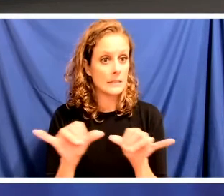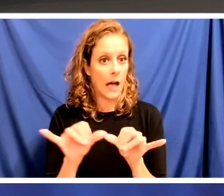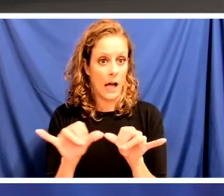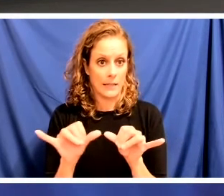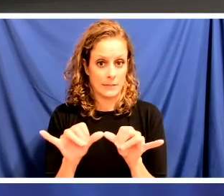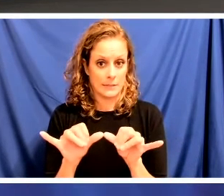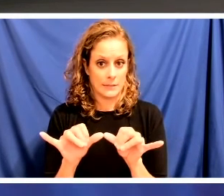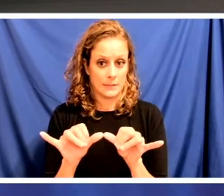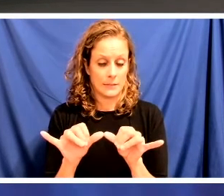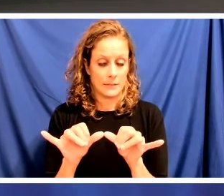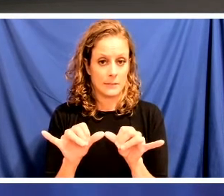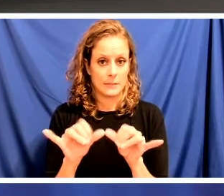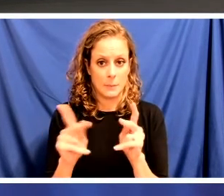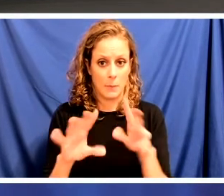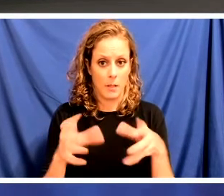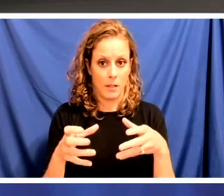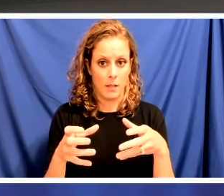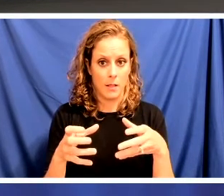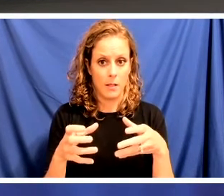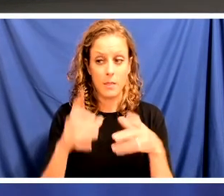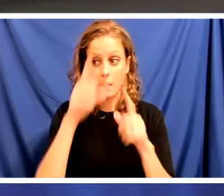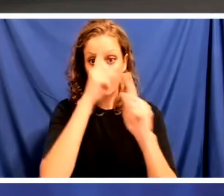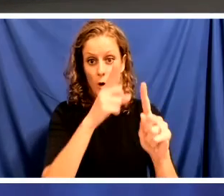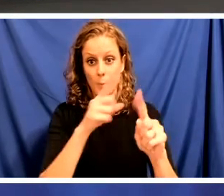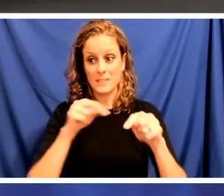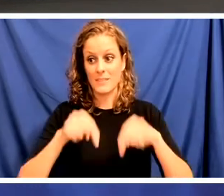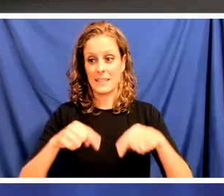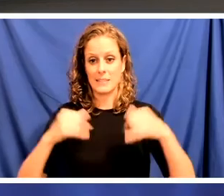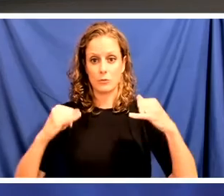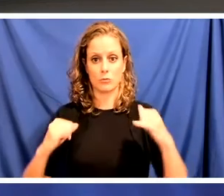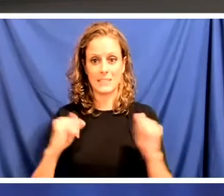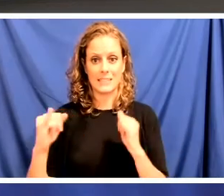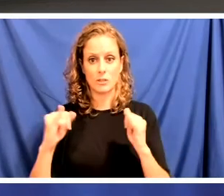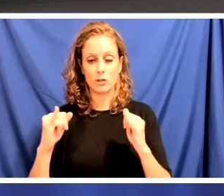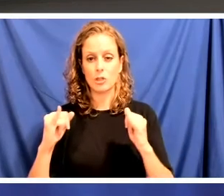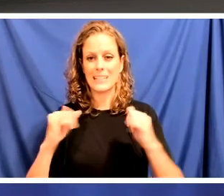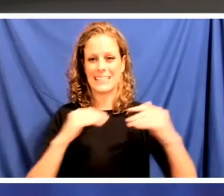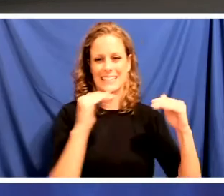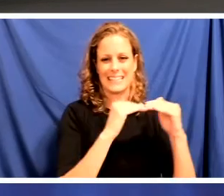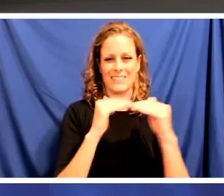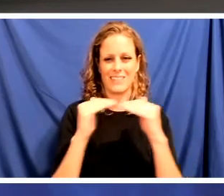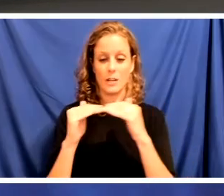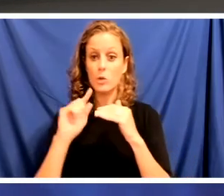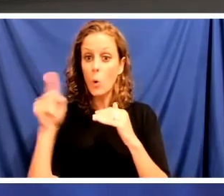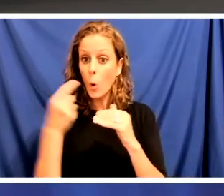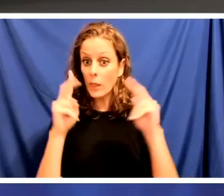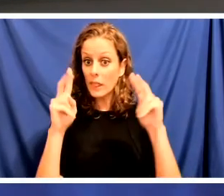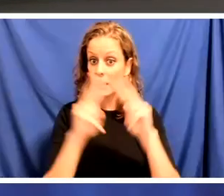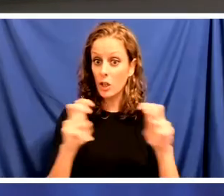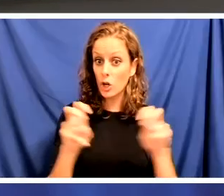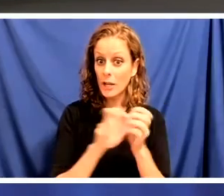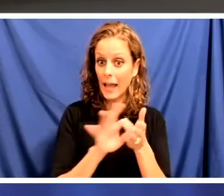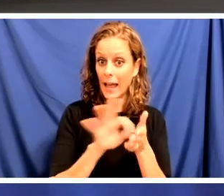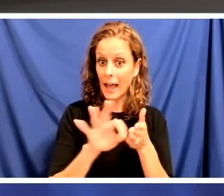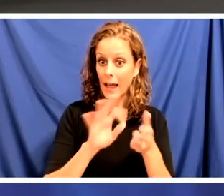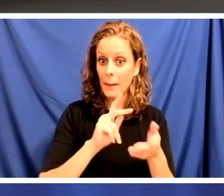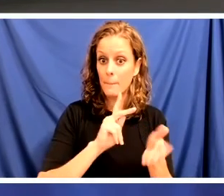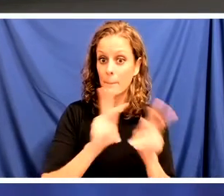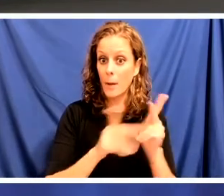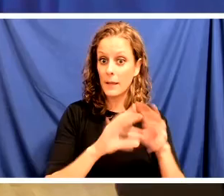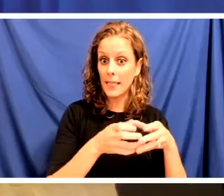That your evening out to the whole purpose of this process, do you only look at population or do you also consider geographical size.